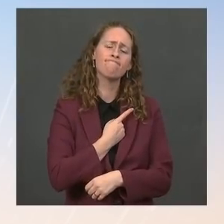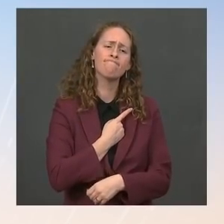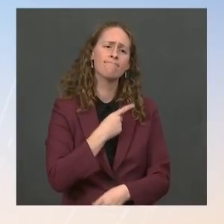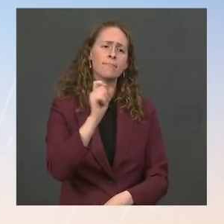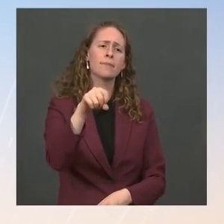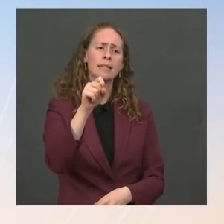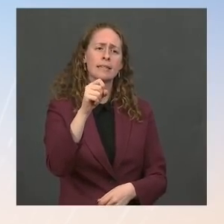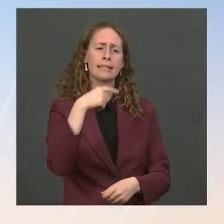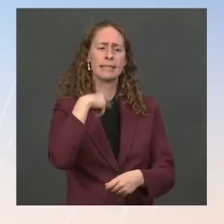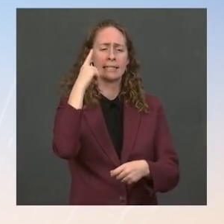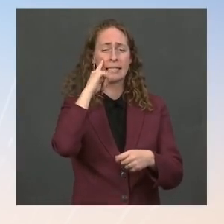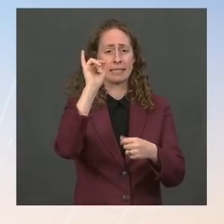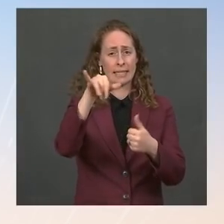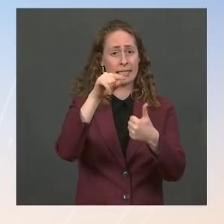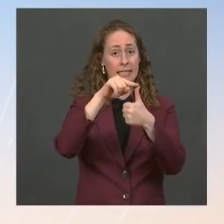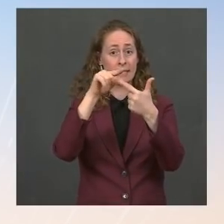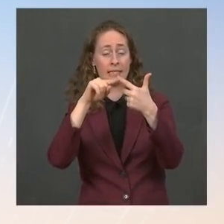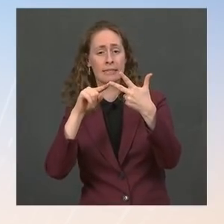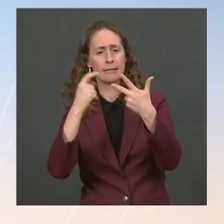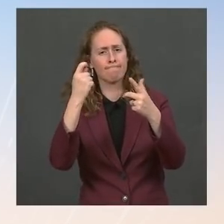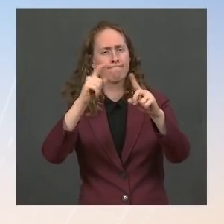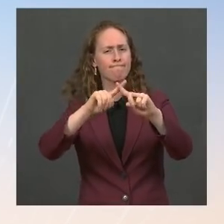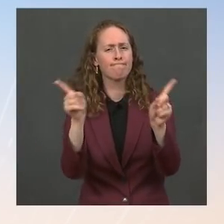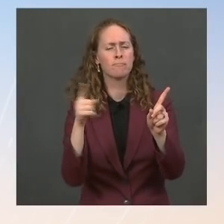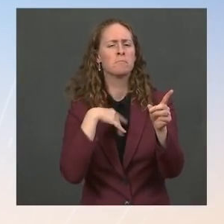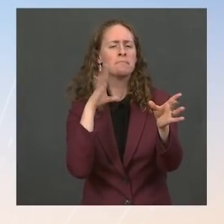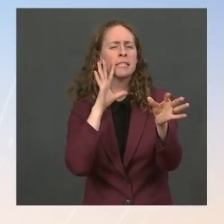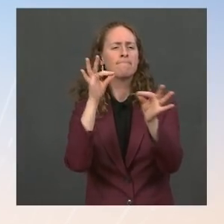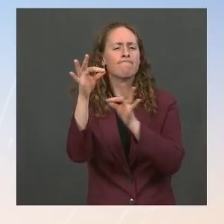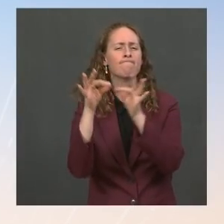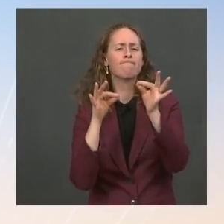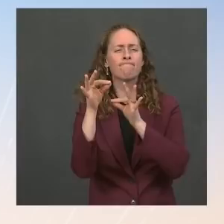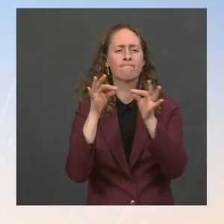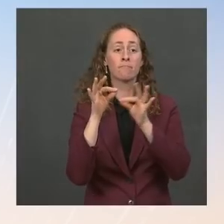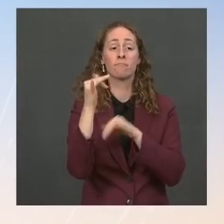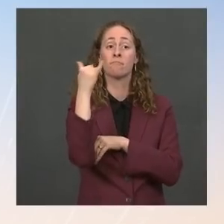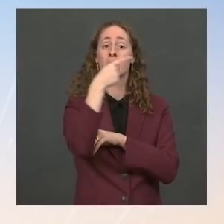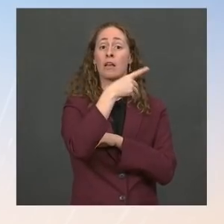Right? One, our immigration policy is not about one country